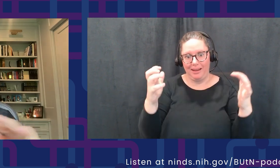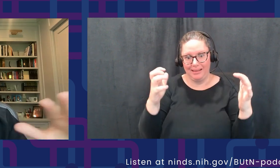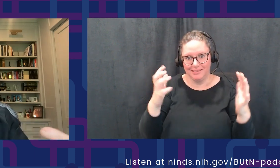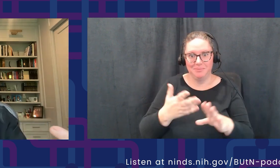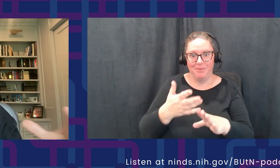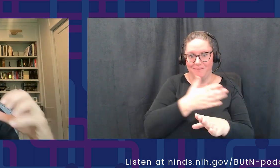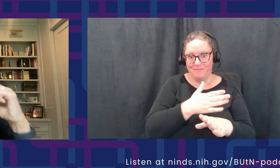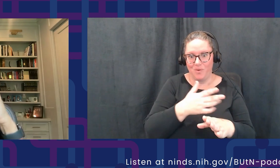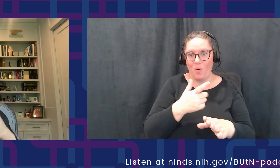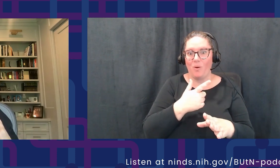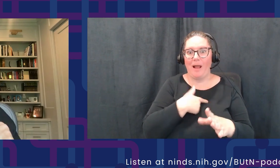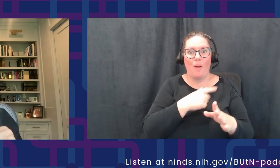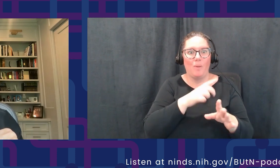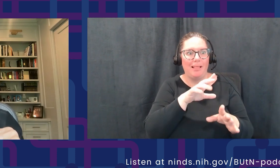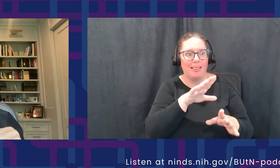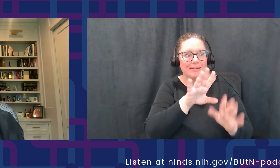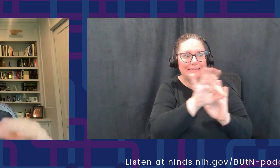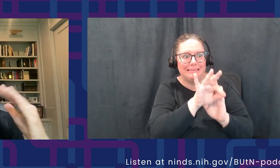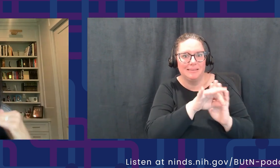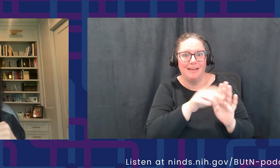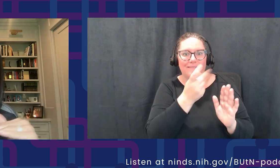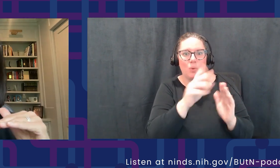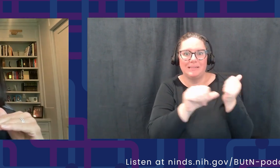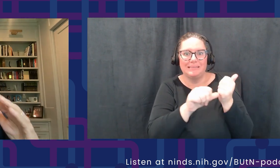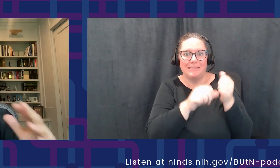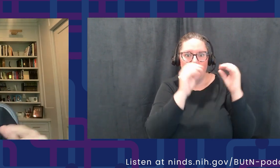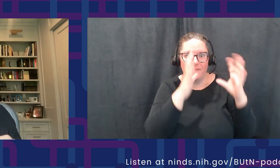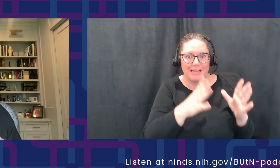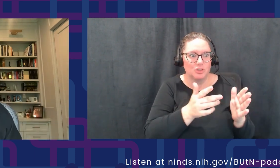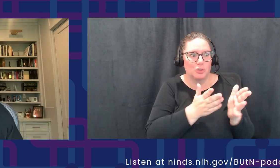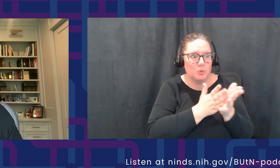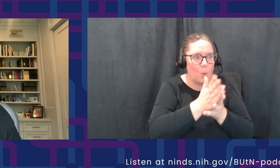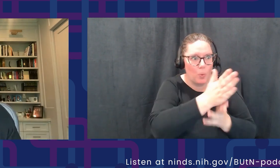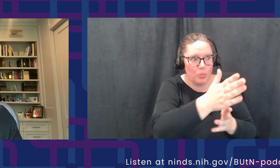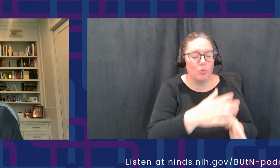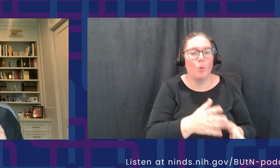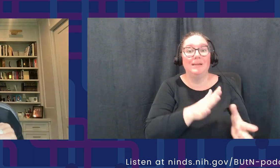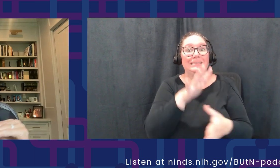I pick up a few assistant professors, go through with them. Then the next time more senior professors.